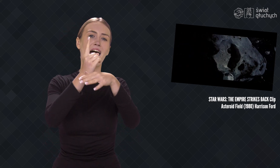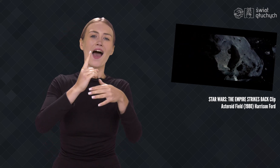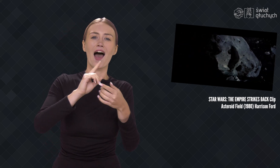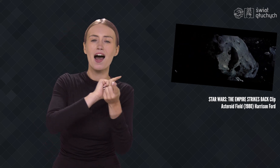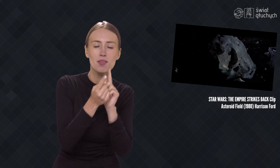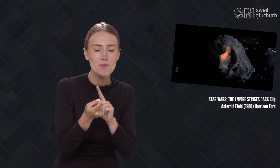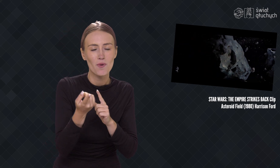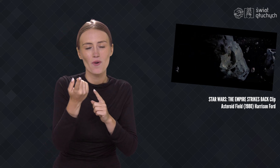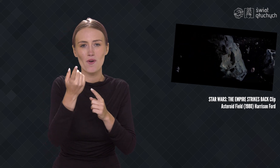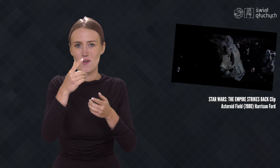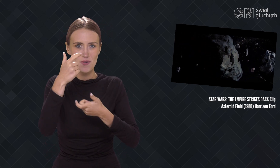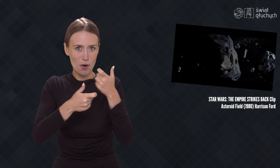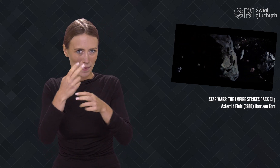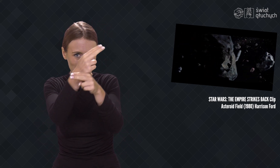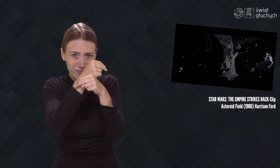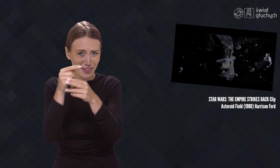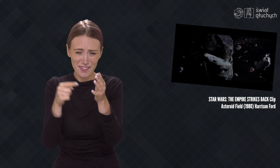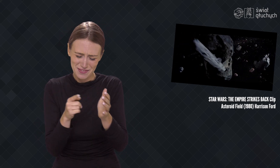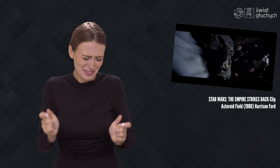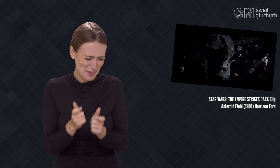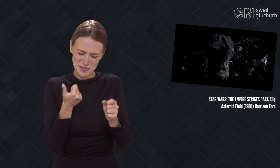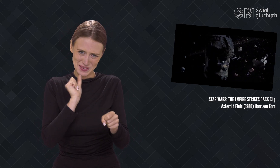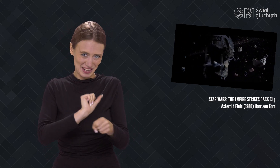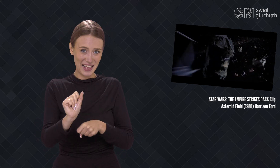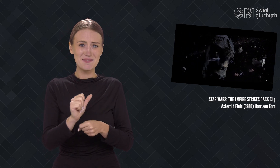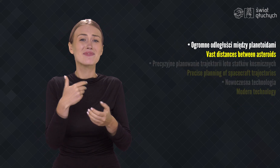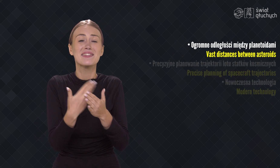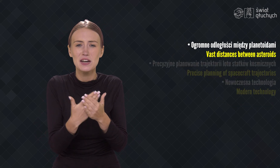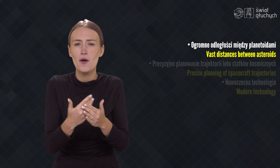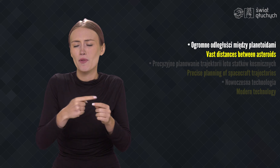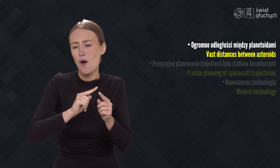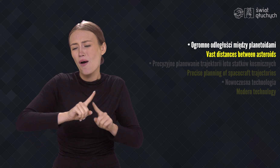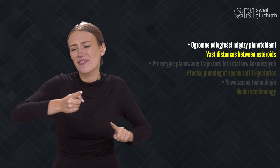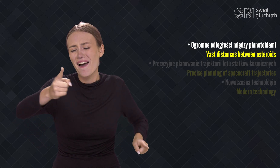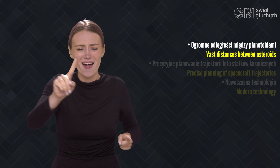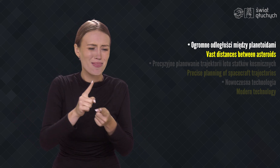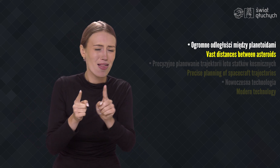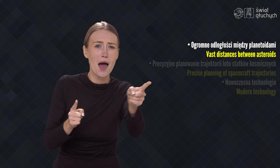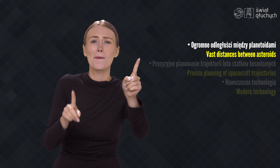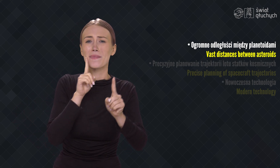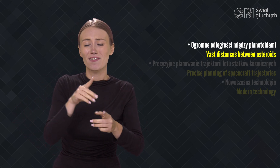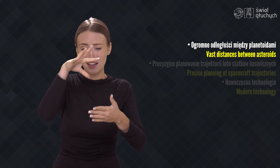to space probes or future spacecraft heading to Jupiter or beyond. Why? • Huge distances between asteroids: